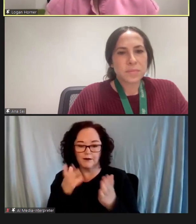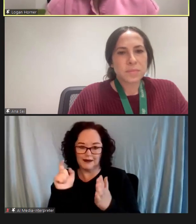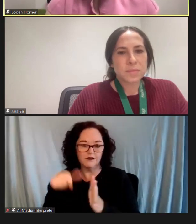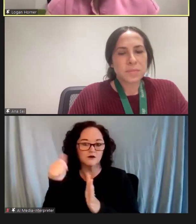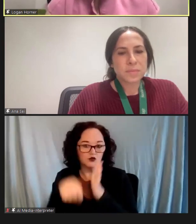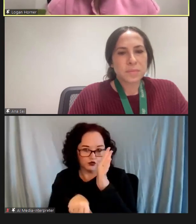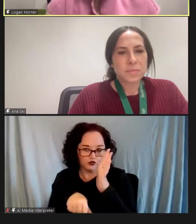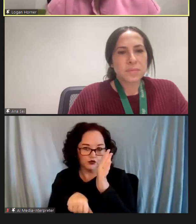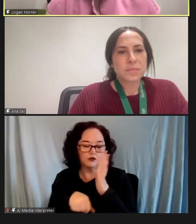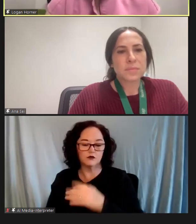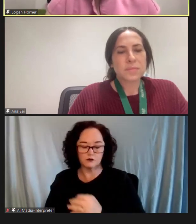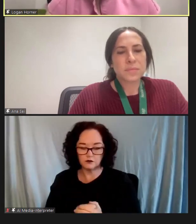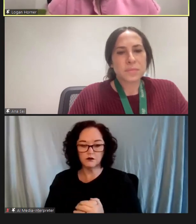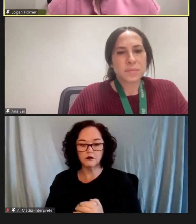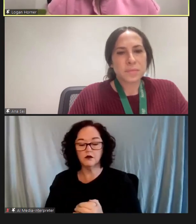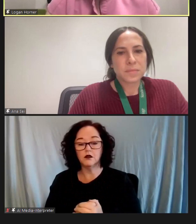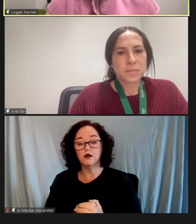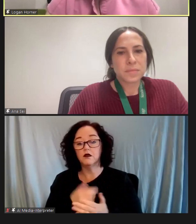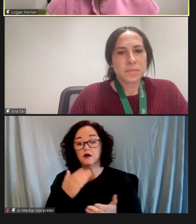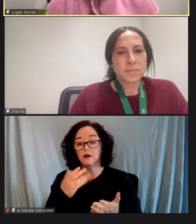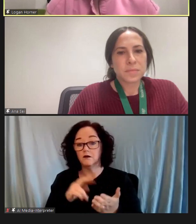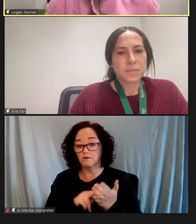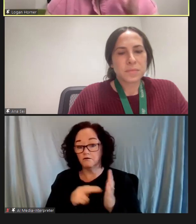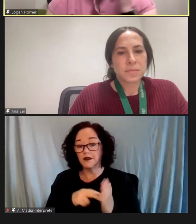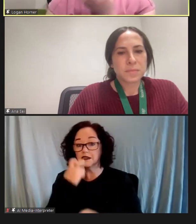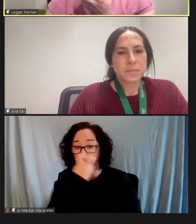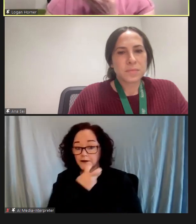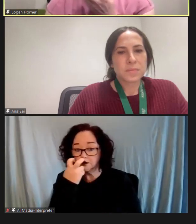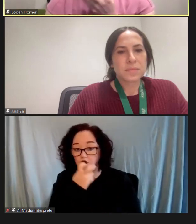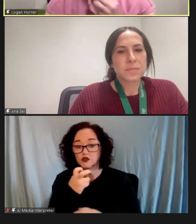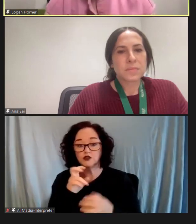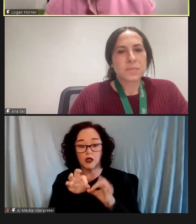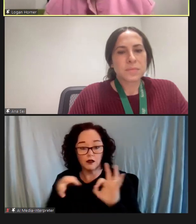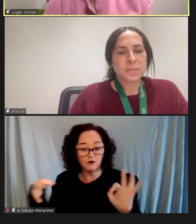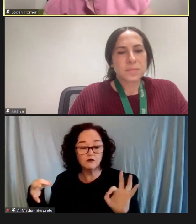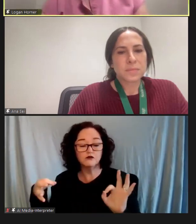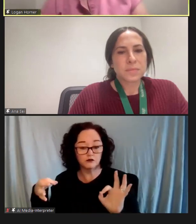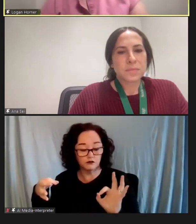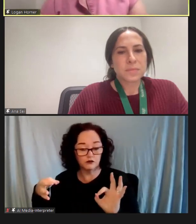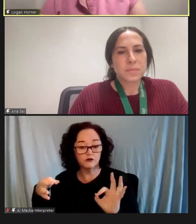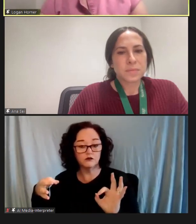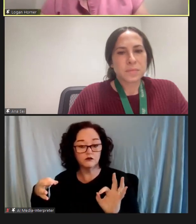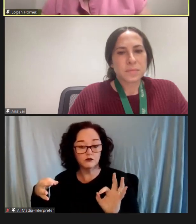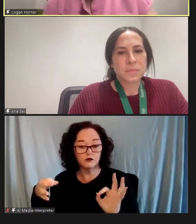could also mean that our speech and